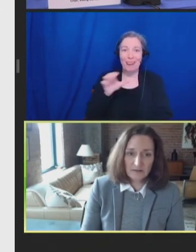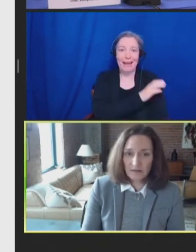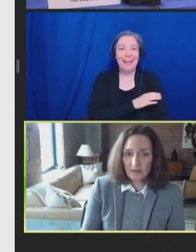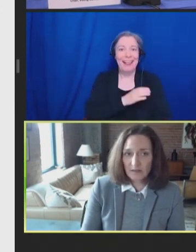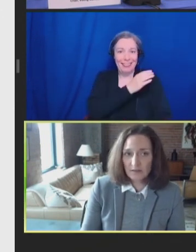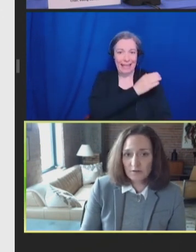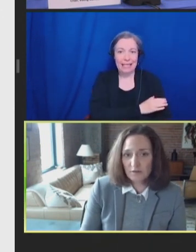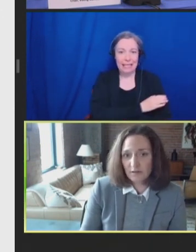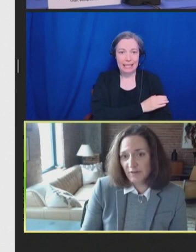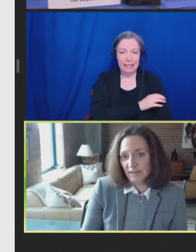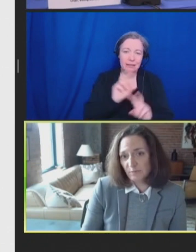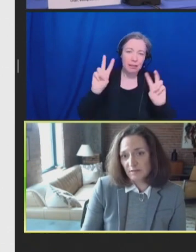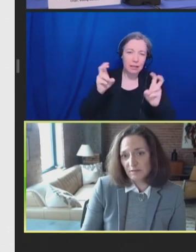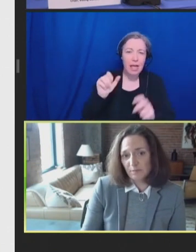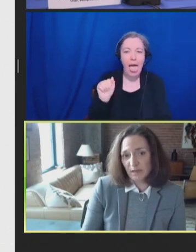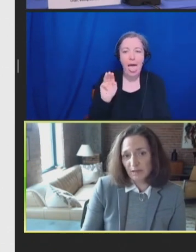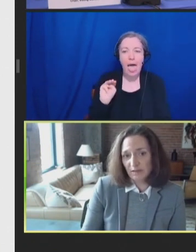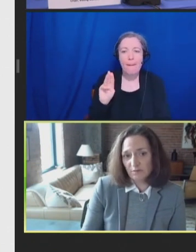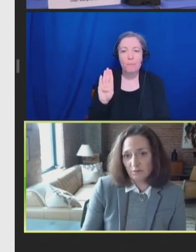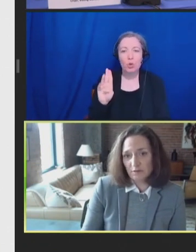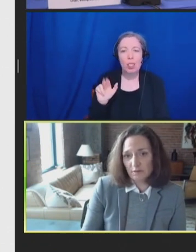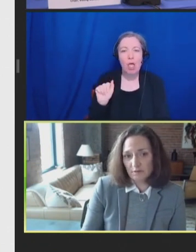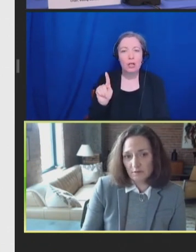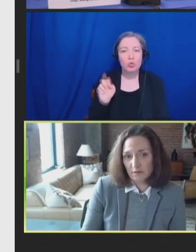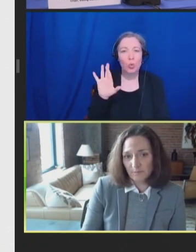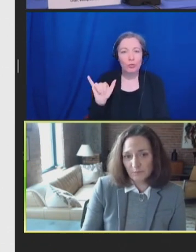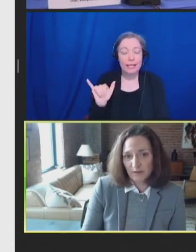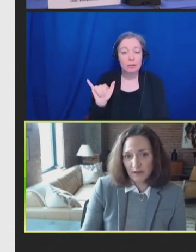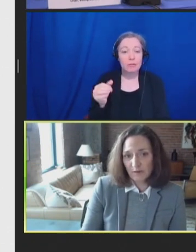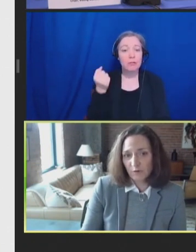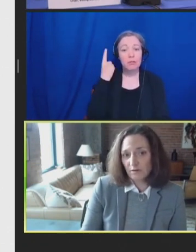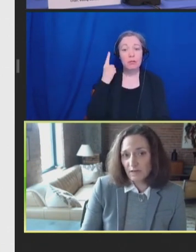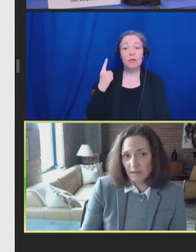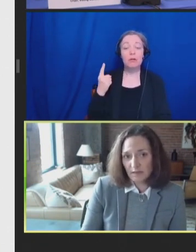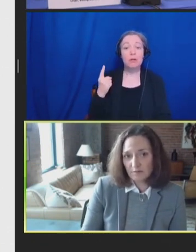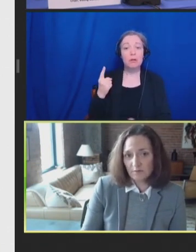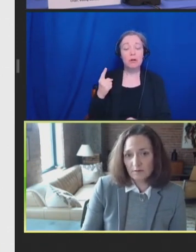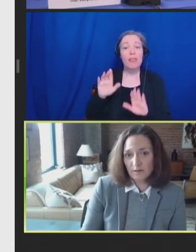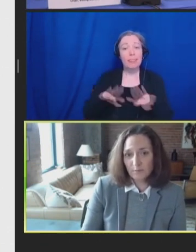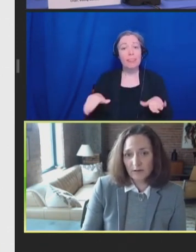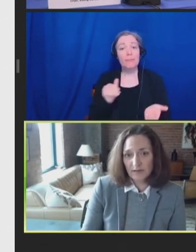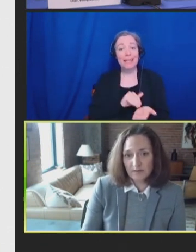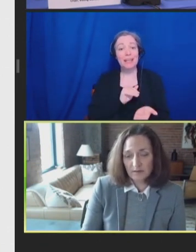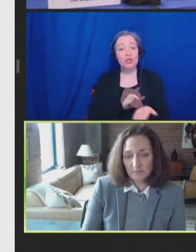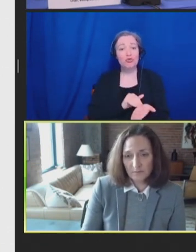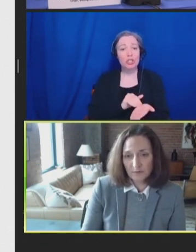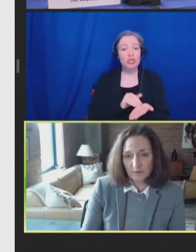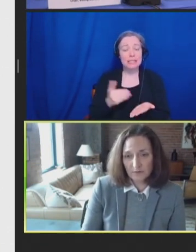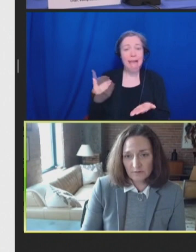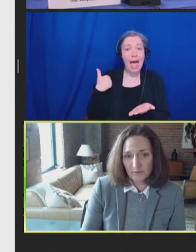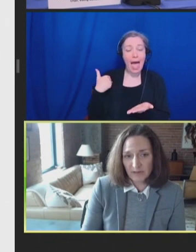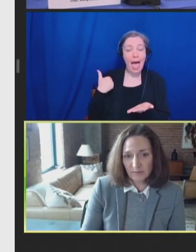there is an initial investment by pediatricians. And we are not yet certain on the price for